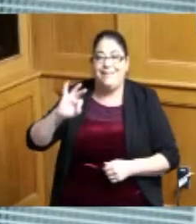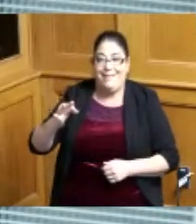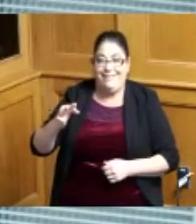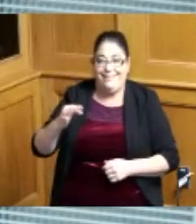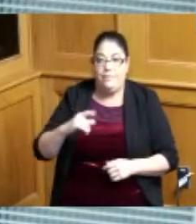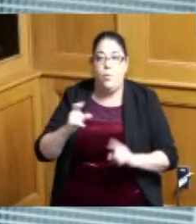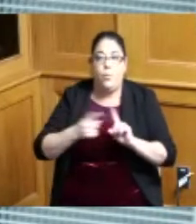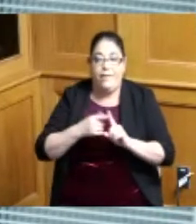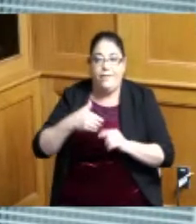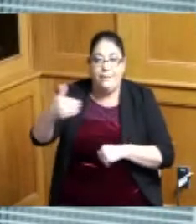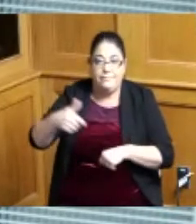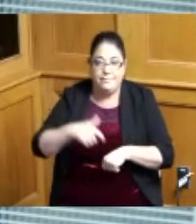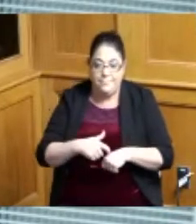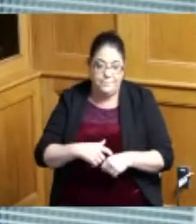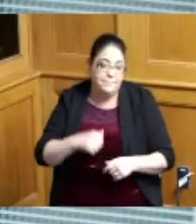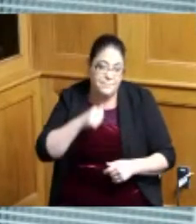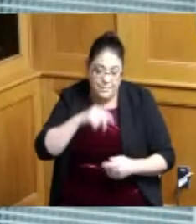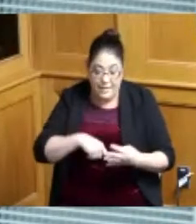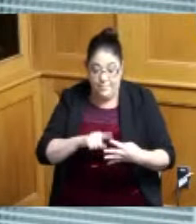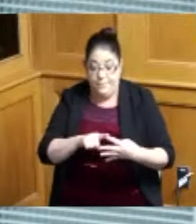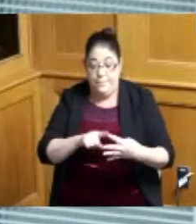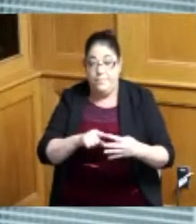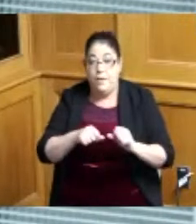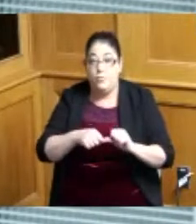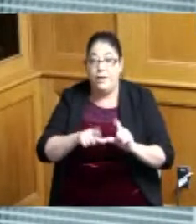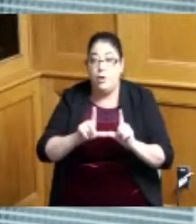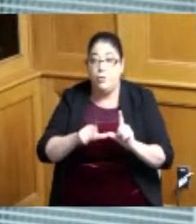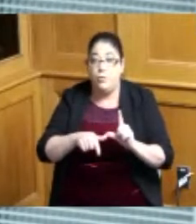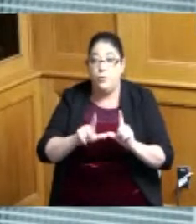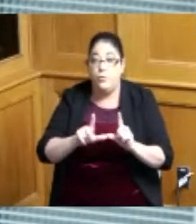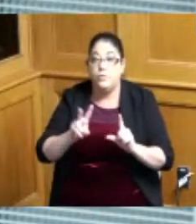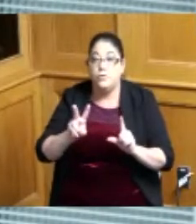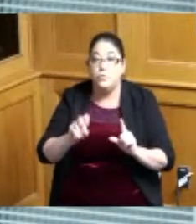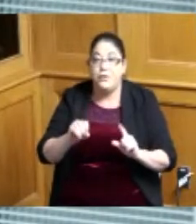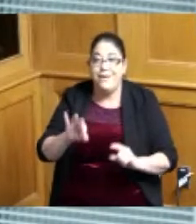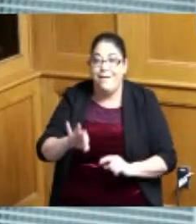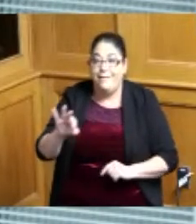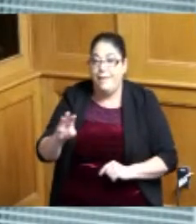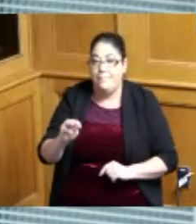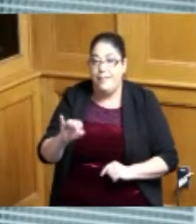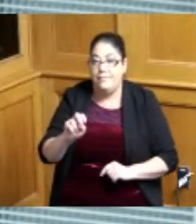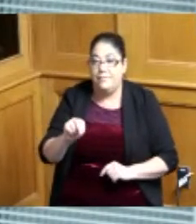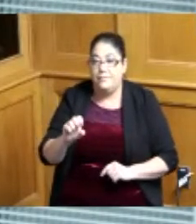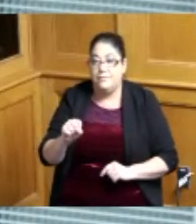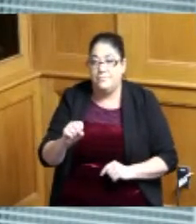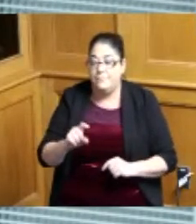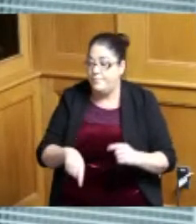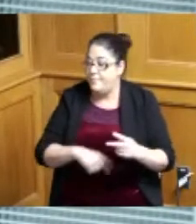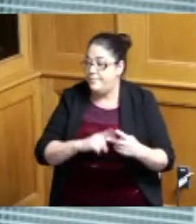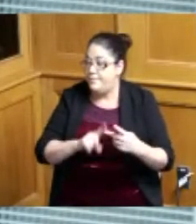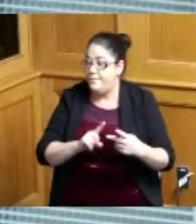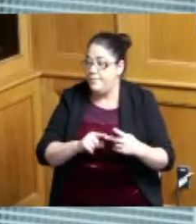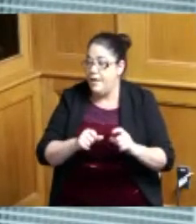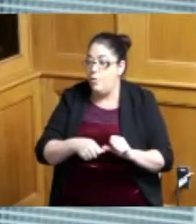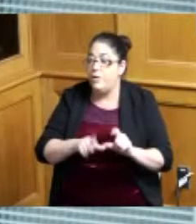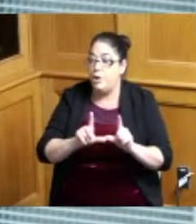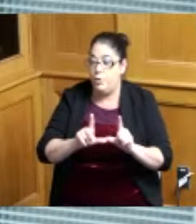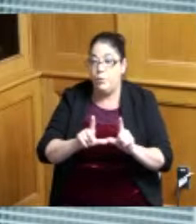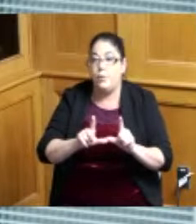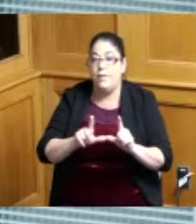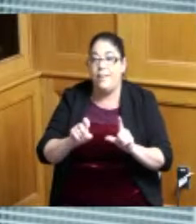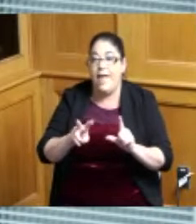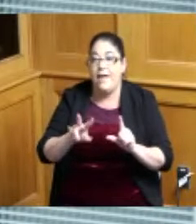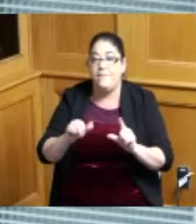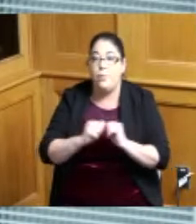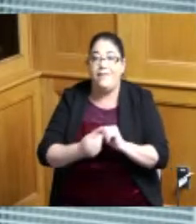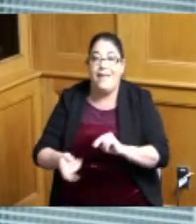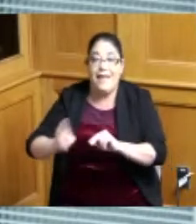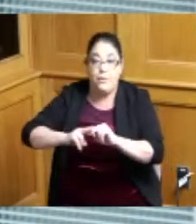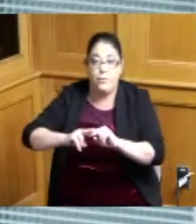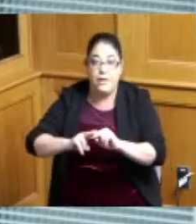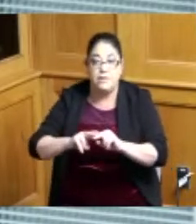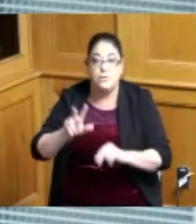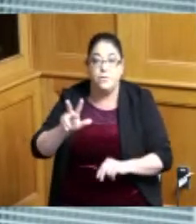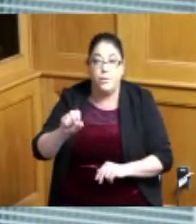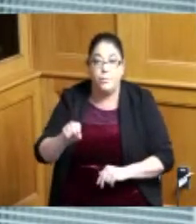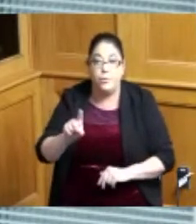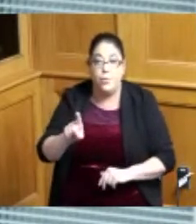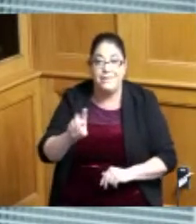the four options are a renewal levy of 2.99 mills a renewal with an increase to 3.16 mills